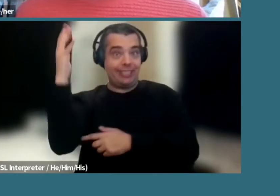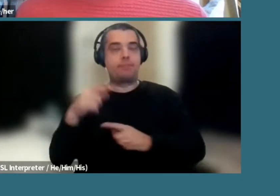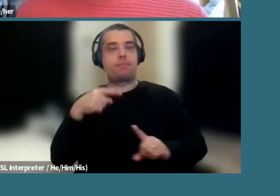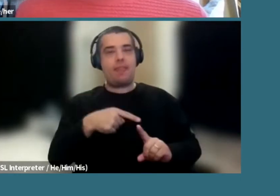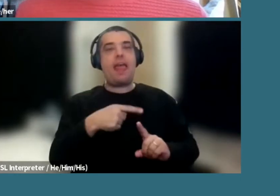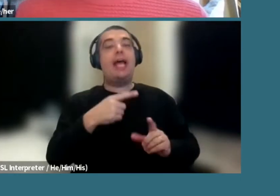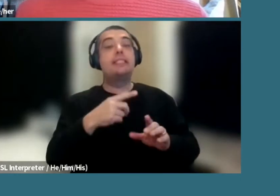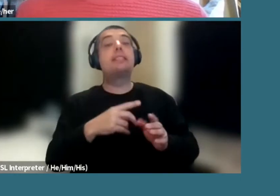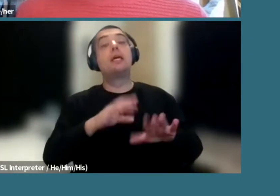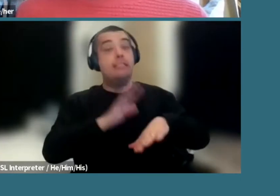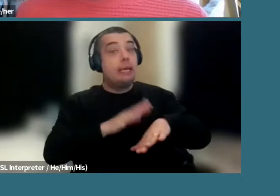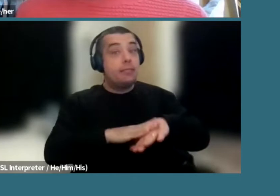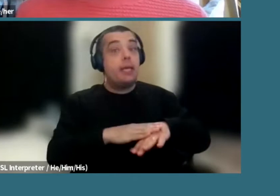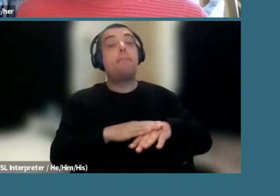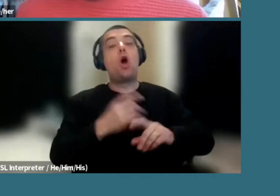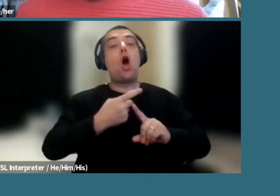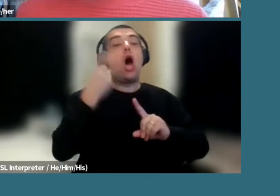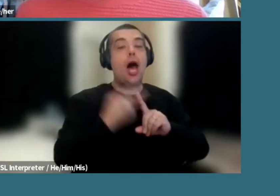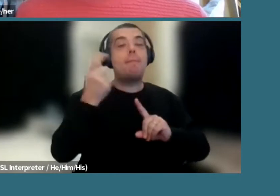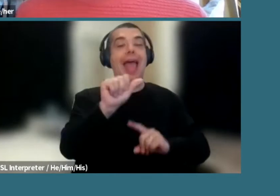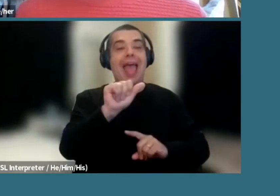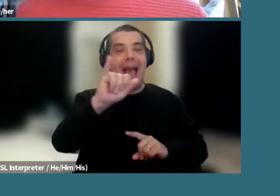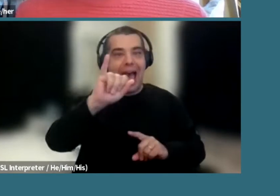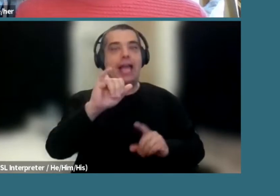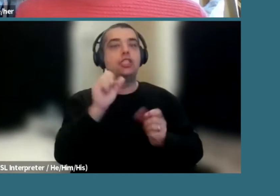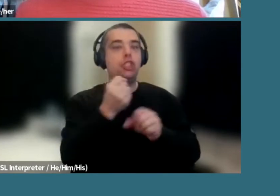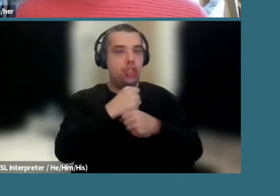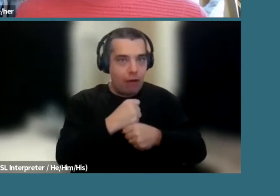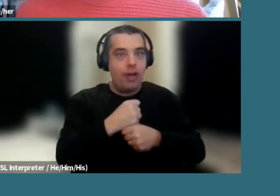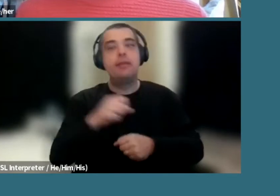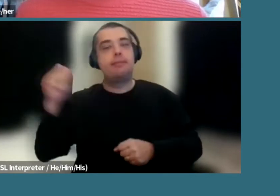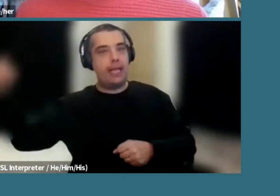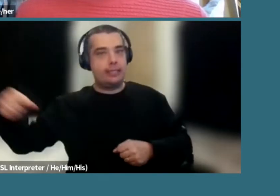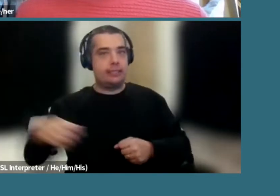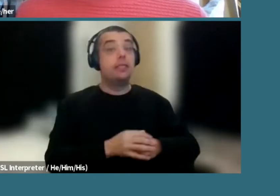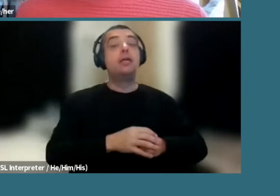auto-generated AI alt text sort of captioners. - Correct.